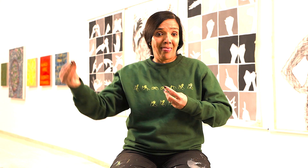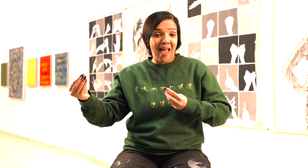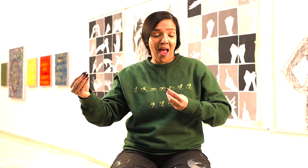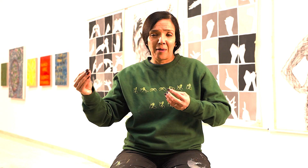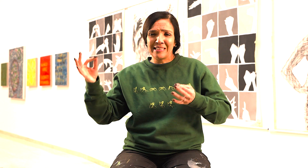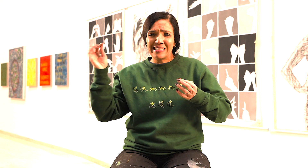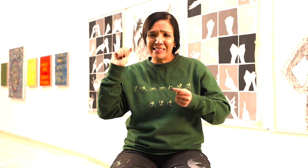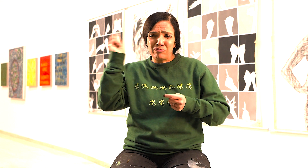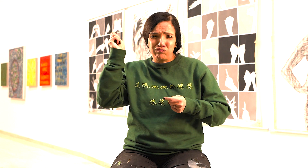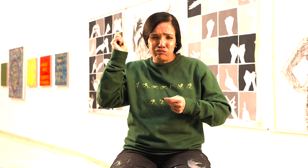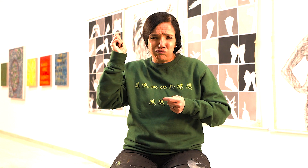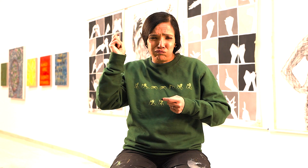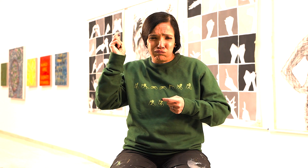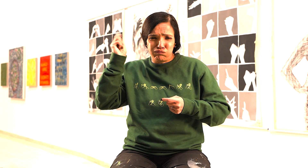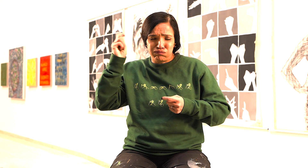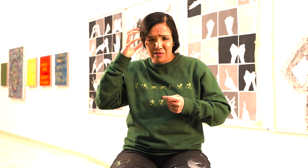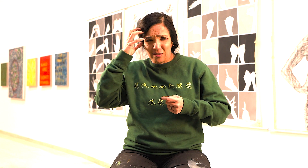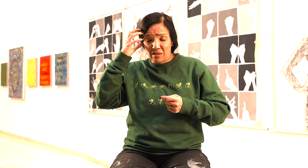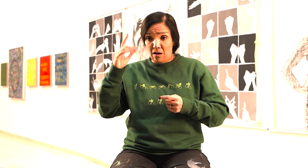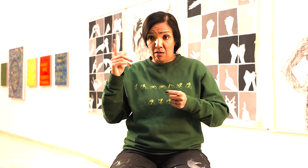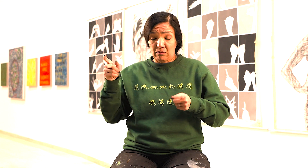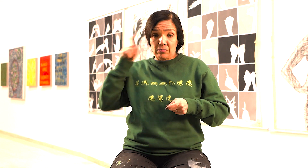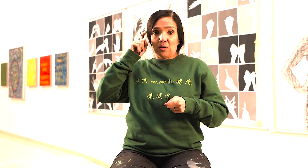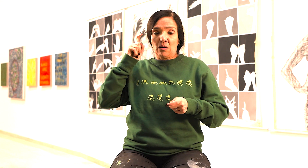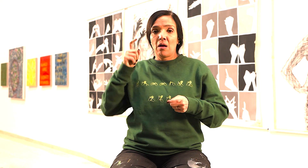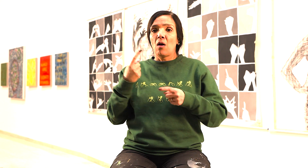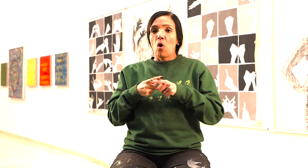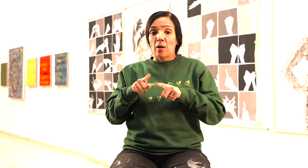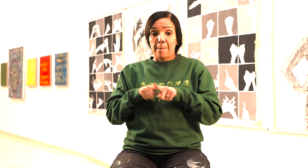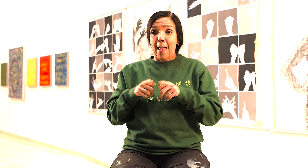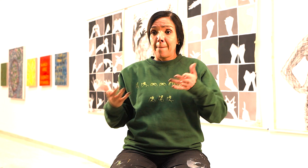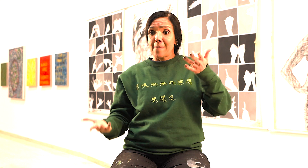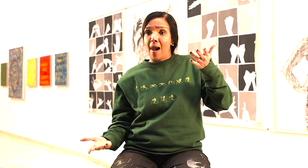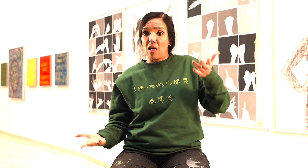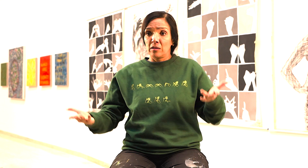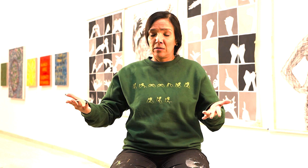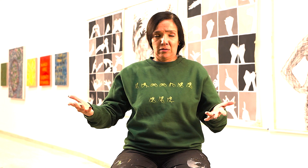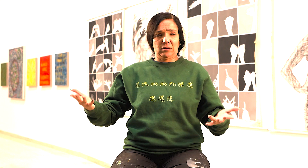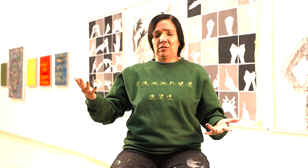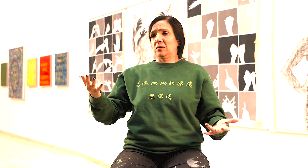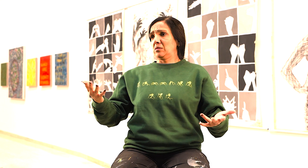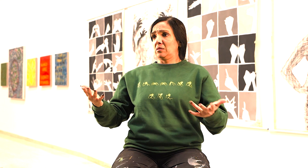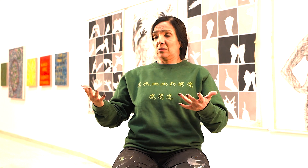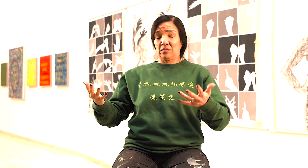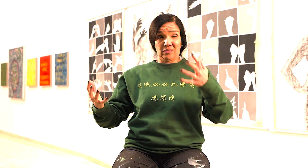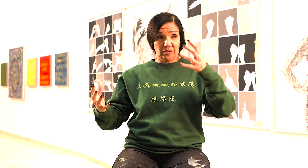but because without it, I get tinnitus. Once I put the hearing aid on, I feel balanced out.